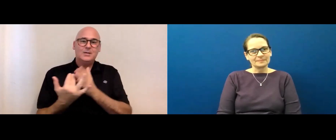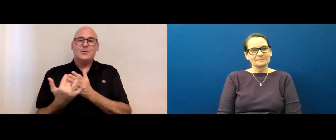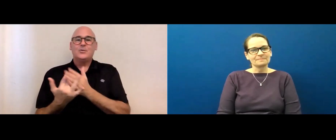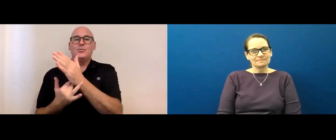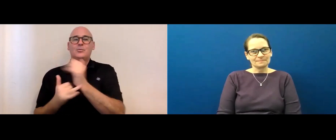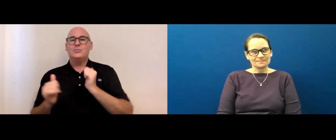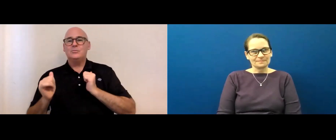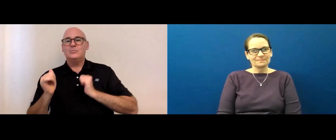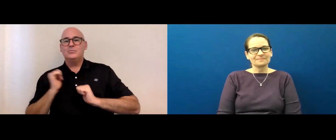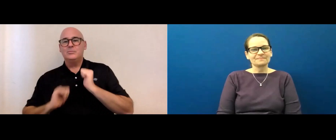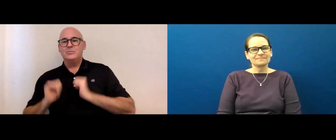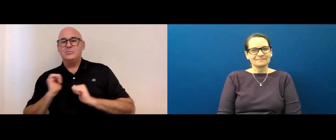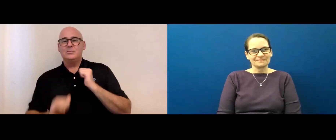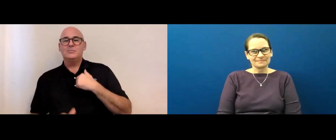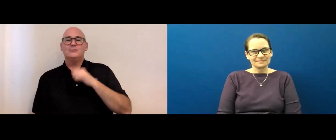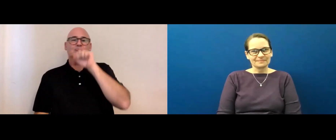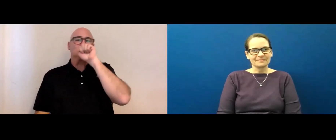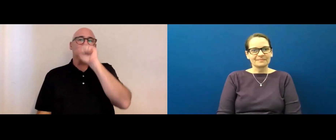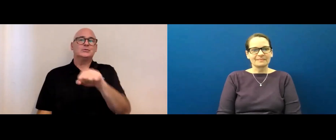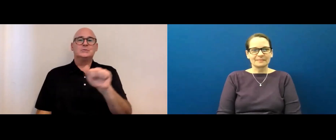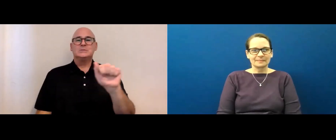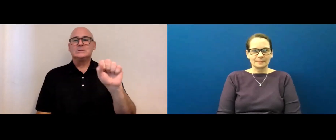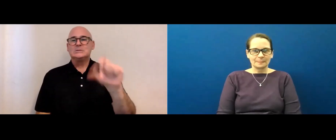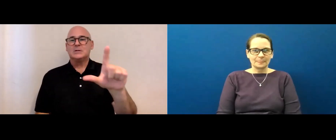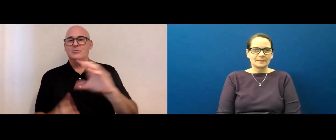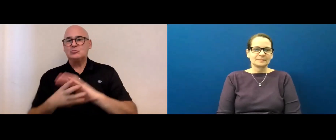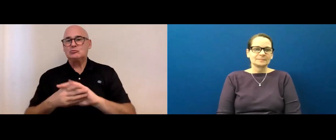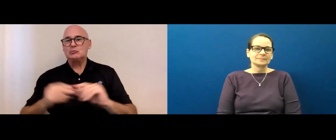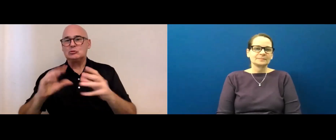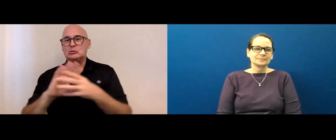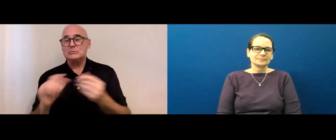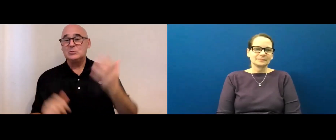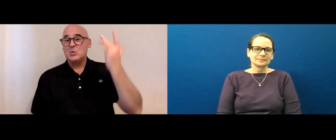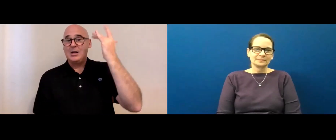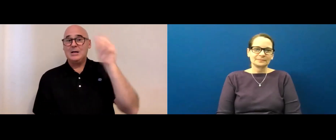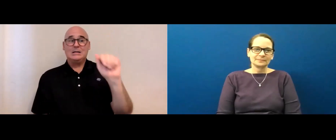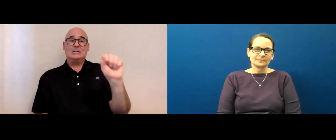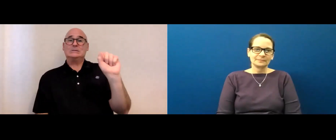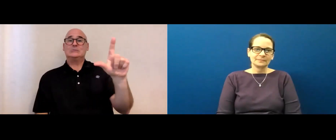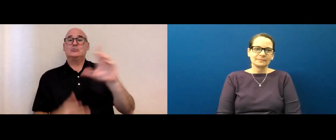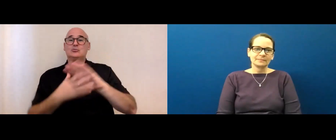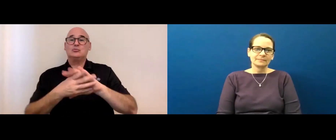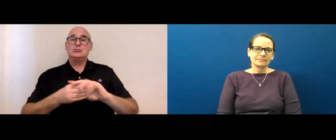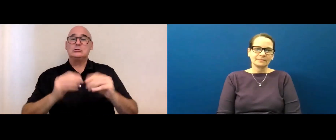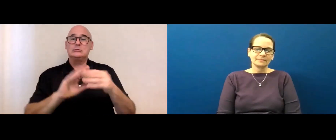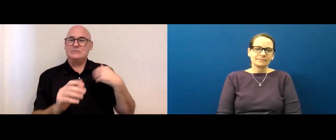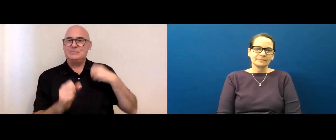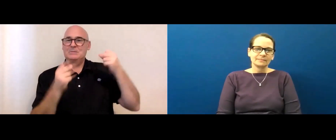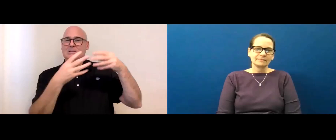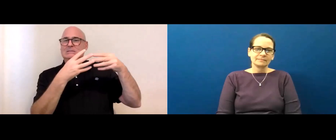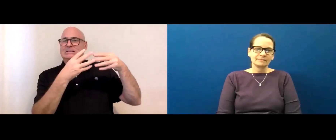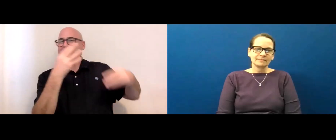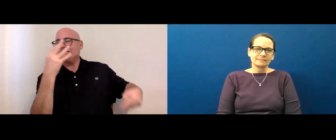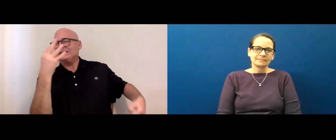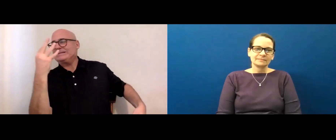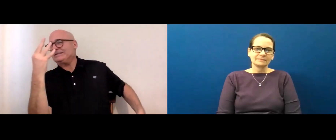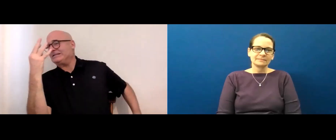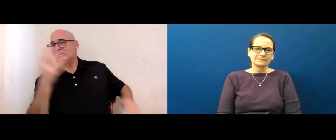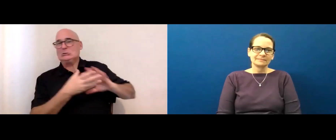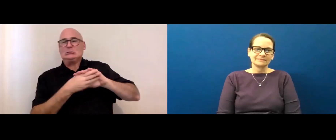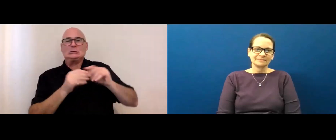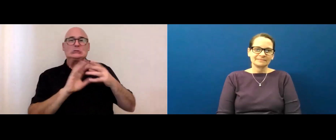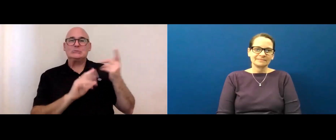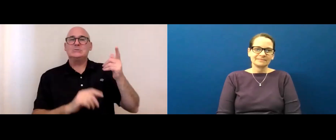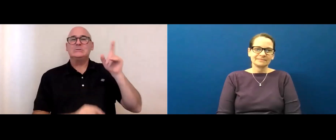through humor through acting and ASL stories because ASL stories there are so many of them